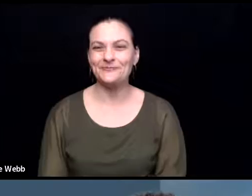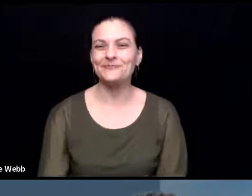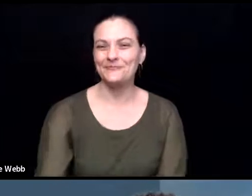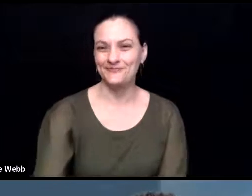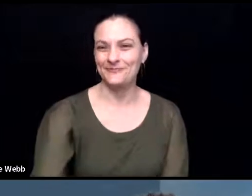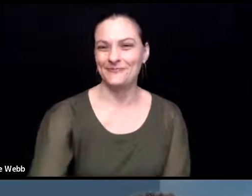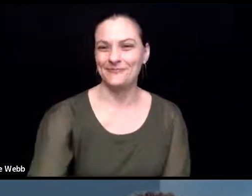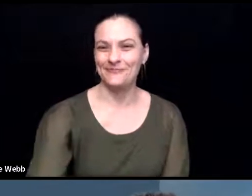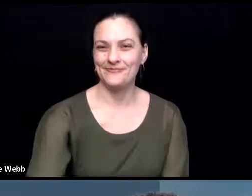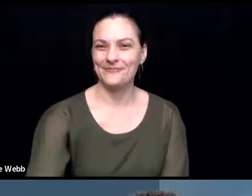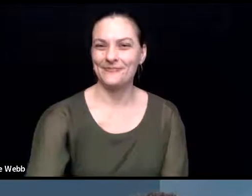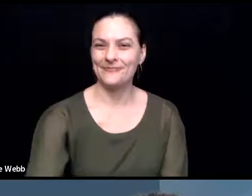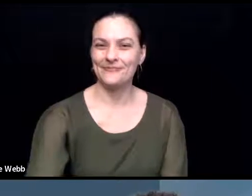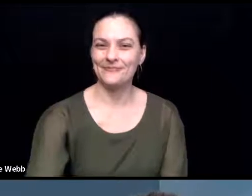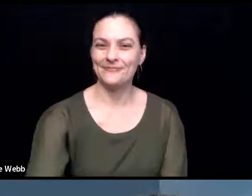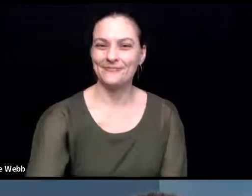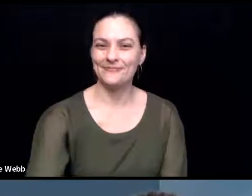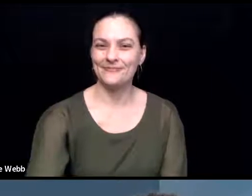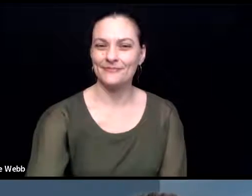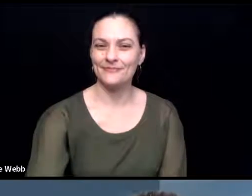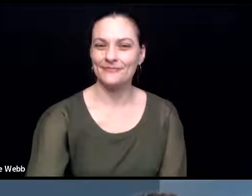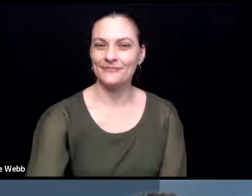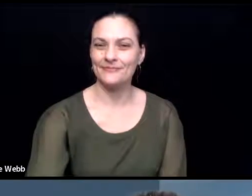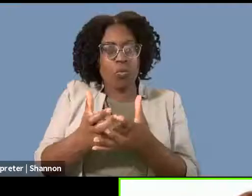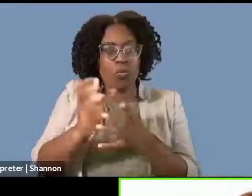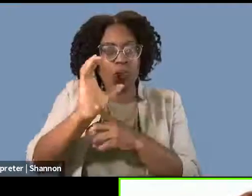culture just because of our dominance in the world too. I think that is important